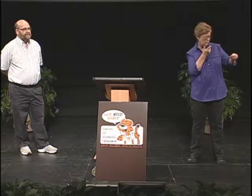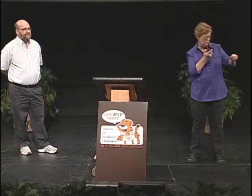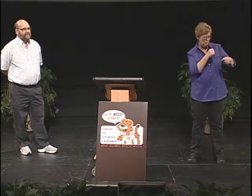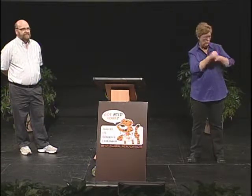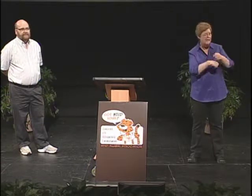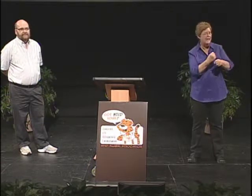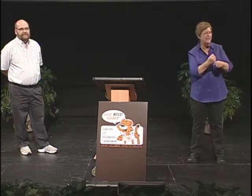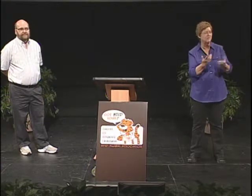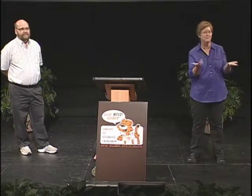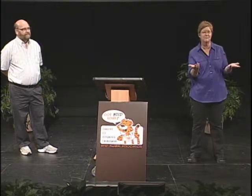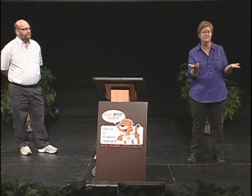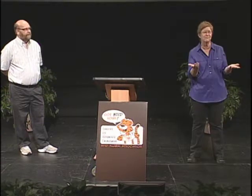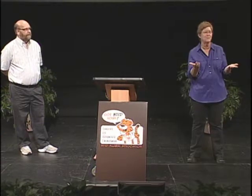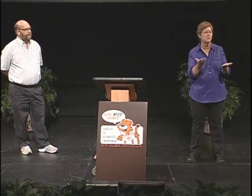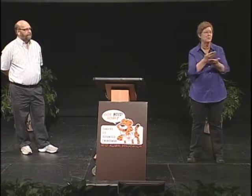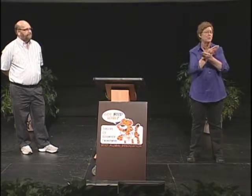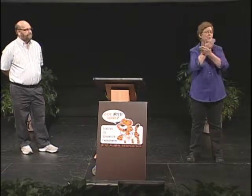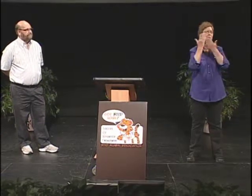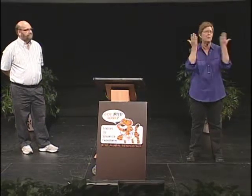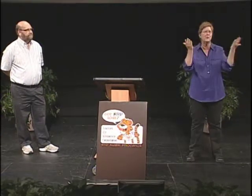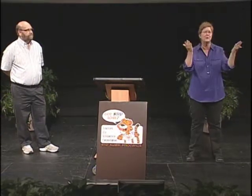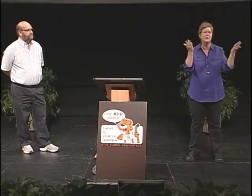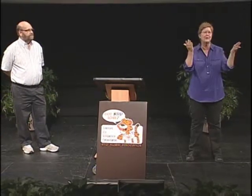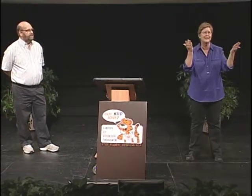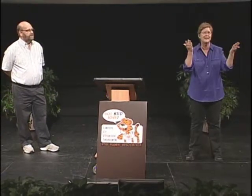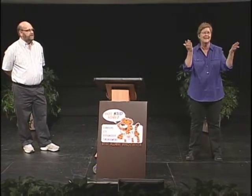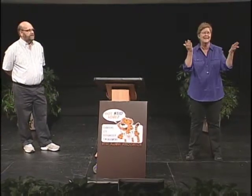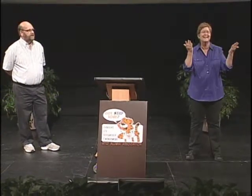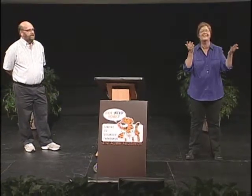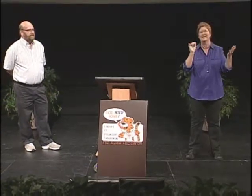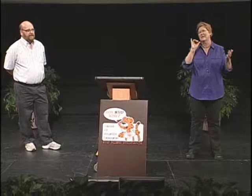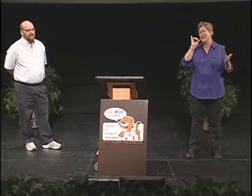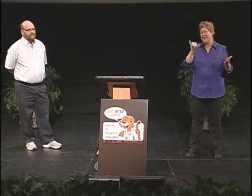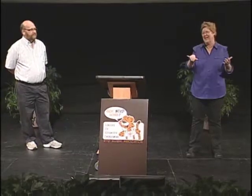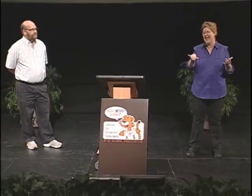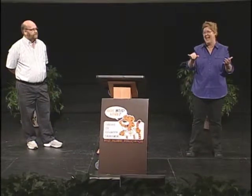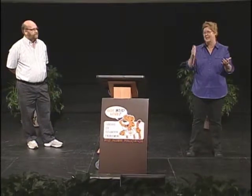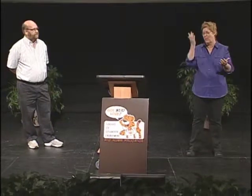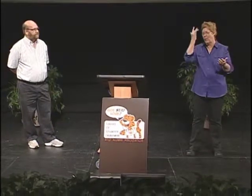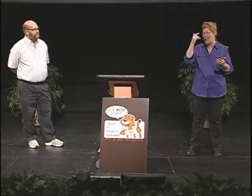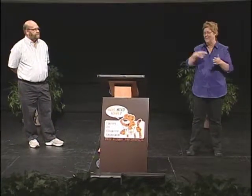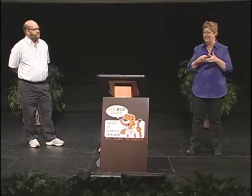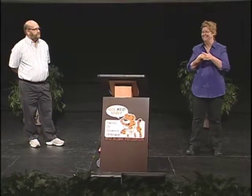And so they've been trying to look at matching the items of certain years, and it's presented quite a challenge.